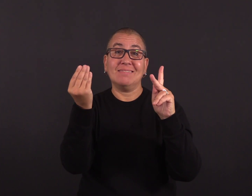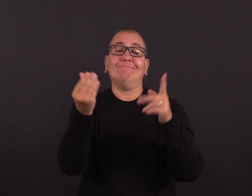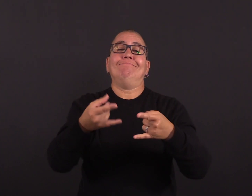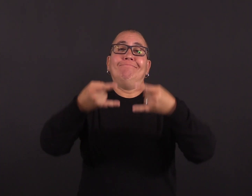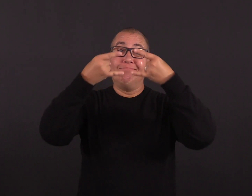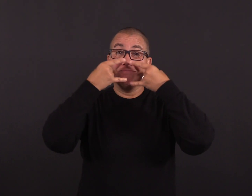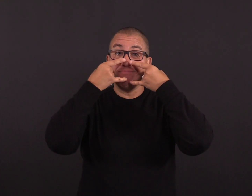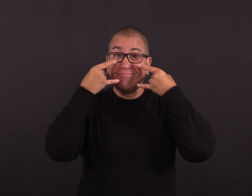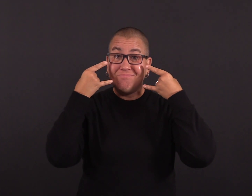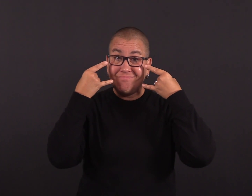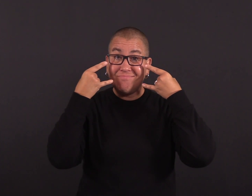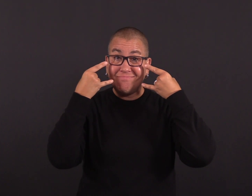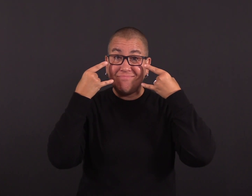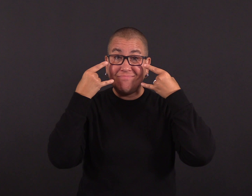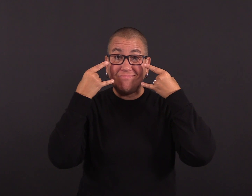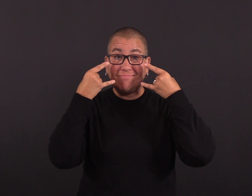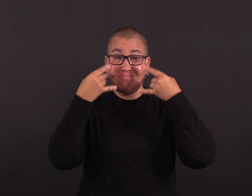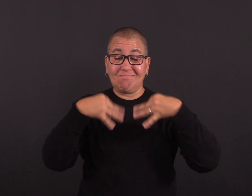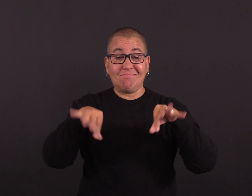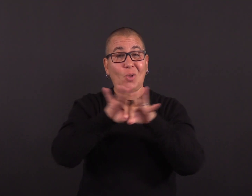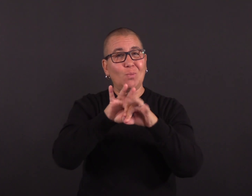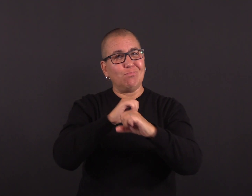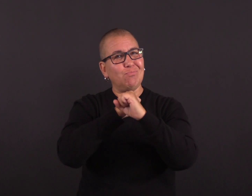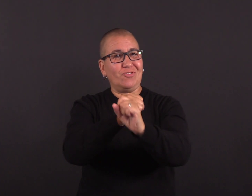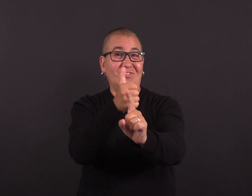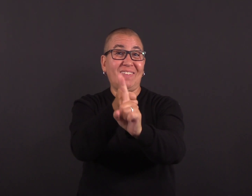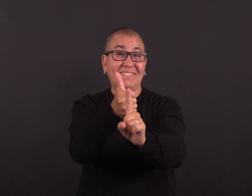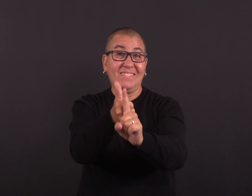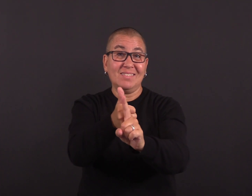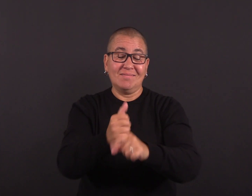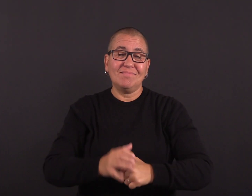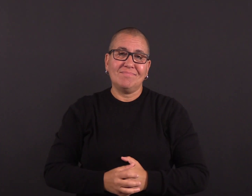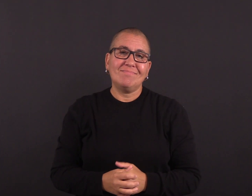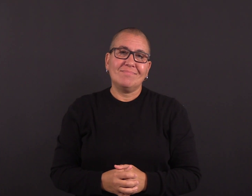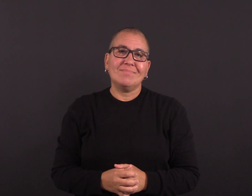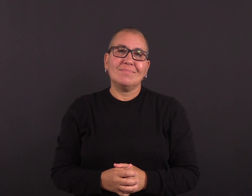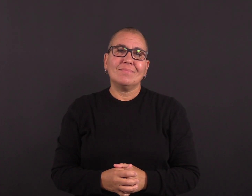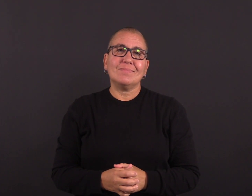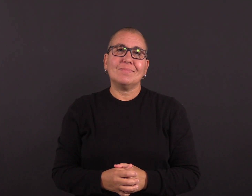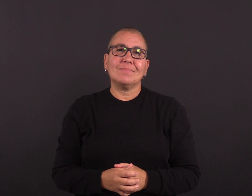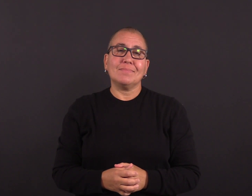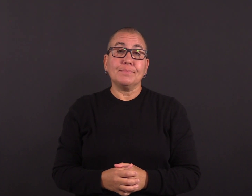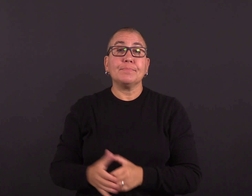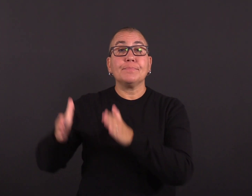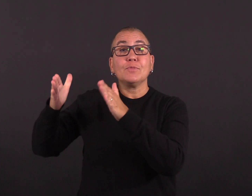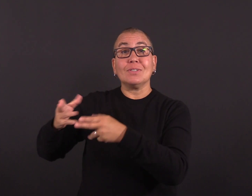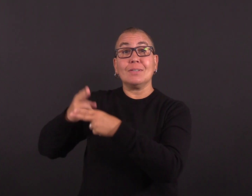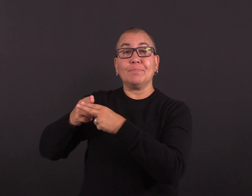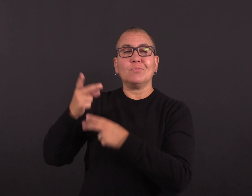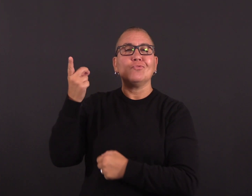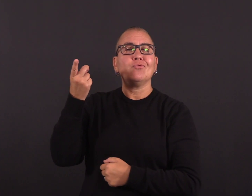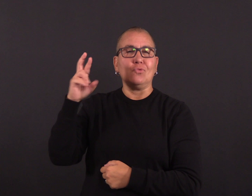yourself from a recent uptick of the virus, according to a growing number of experts.